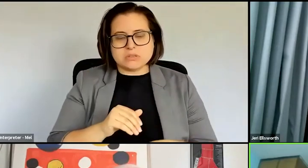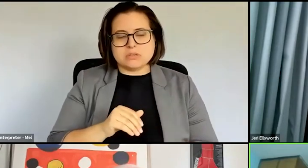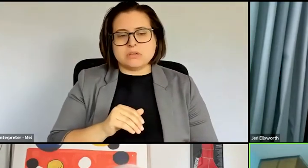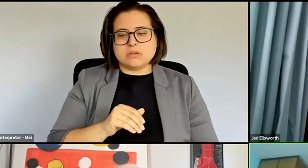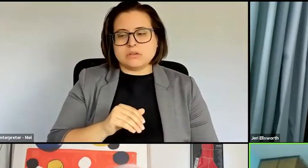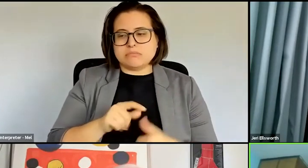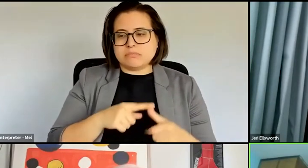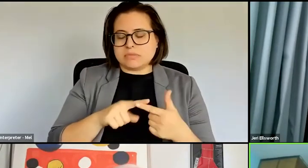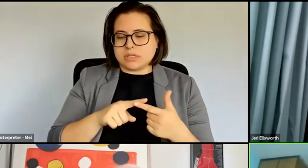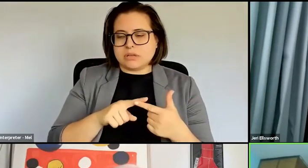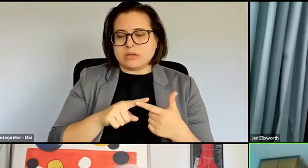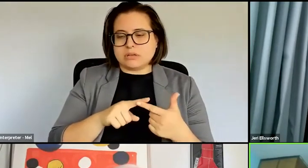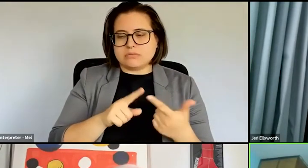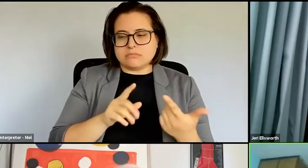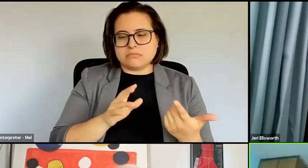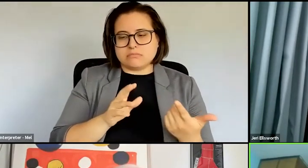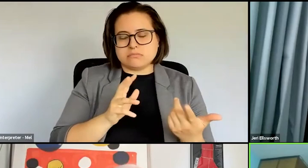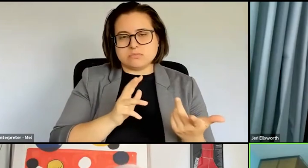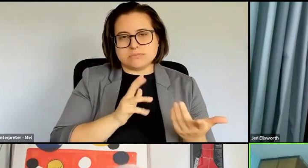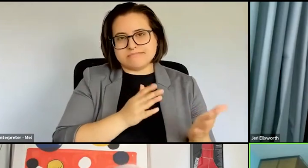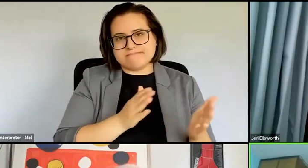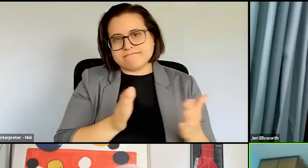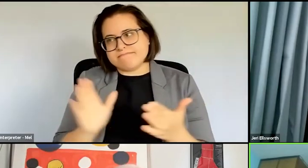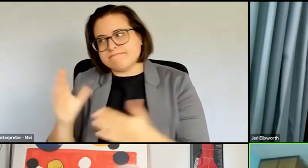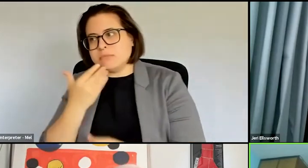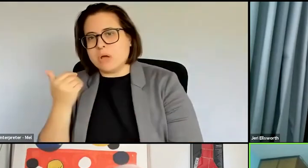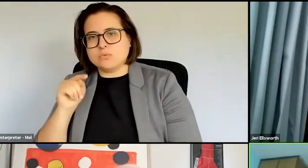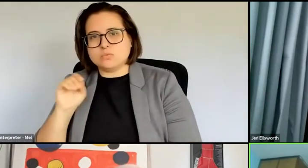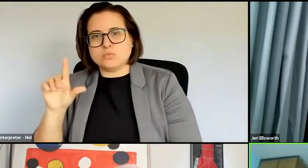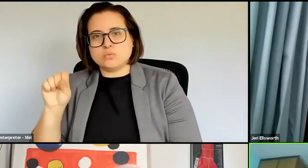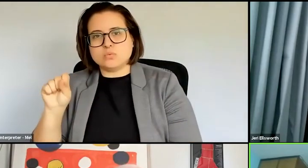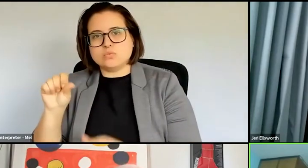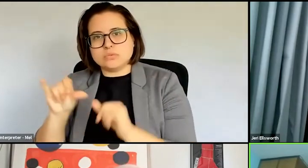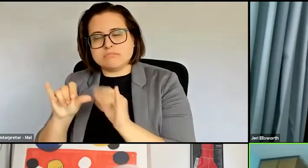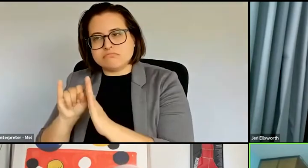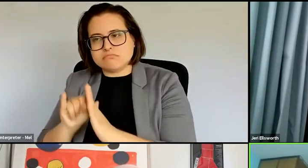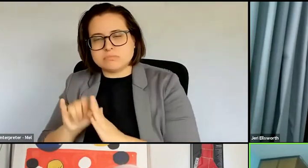tools for evaluating these metrics and you know, steering law, and modeling,